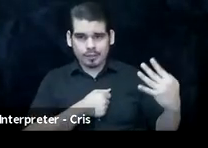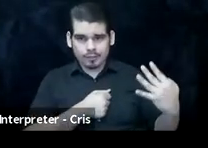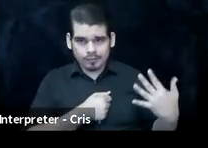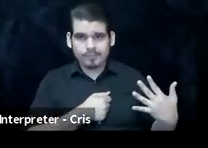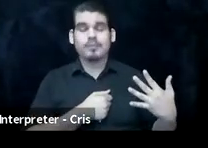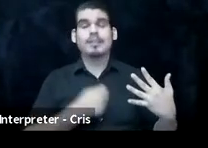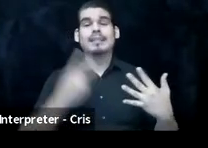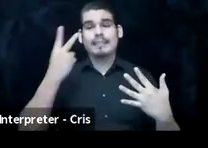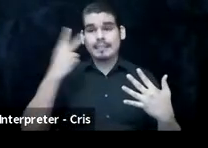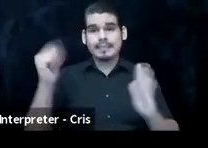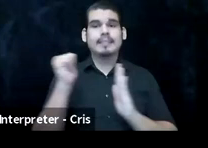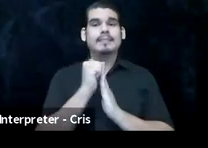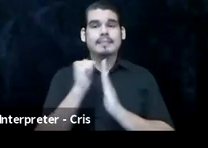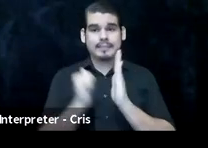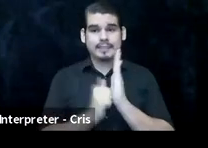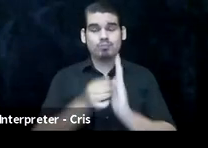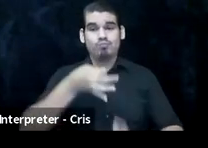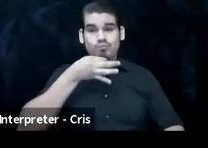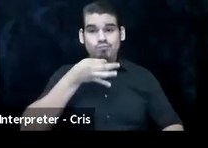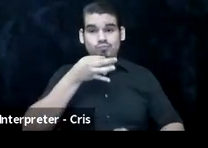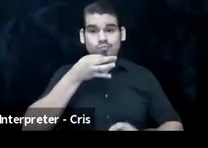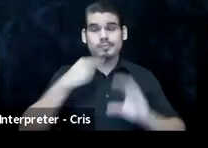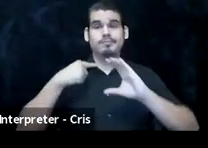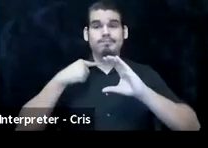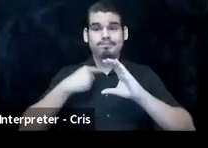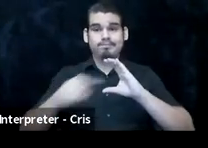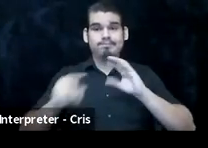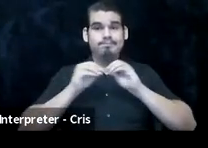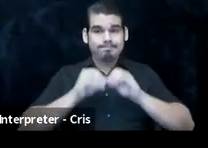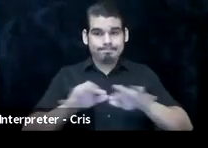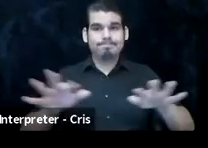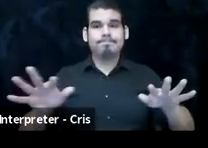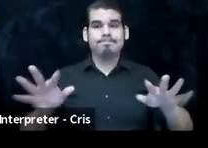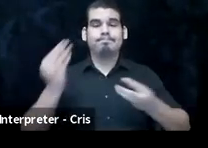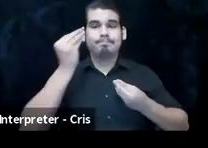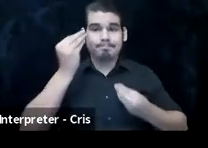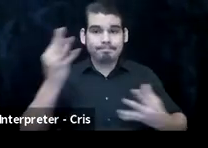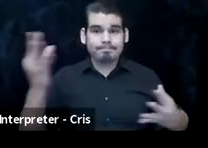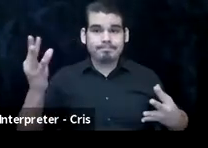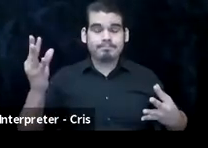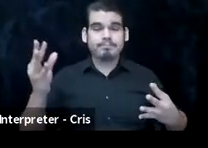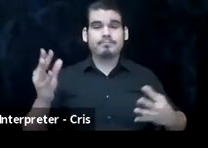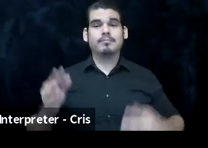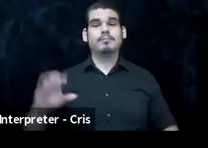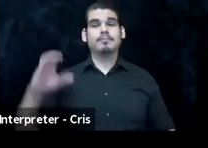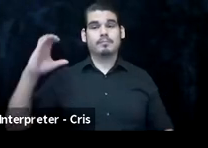Katherine Squire: And so the chairs assistant will be informing the Chair by voice who the next speaker is so they'll say that that person's message out loud.